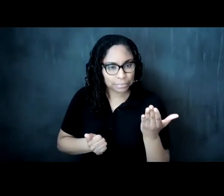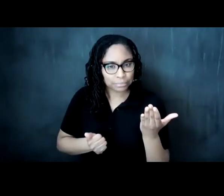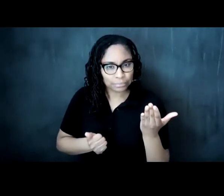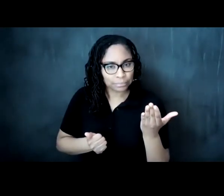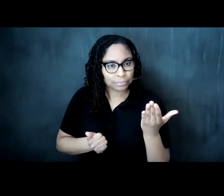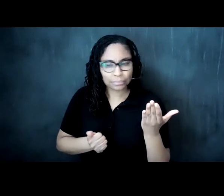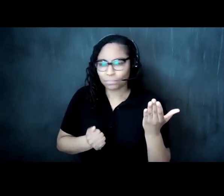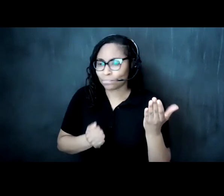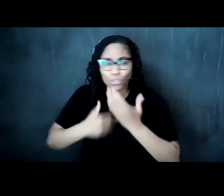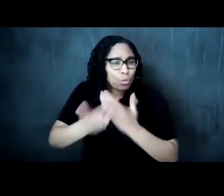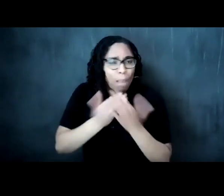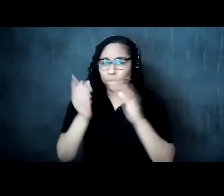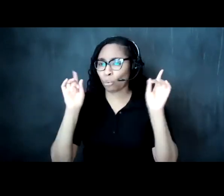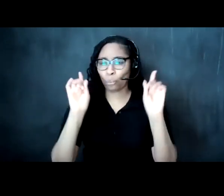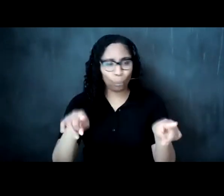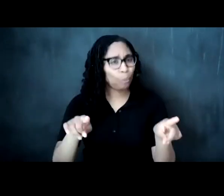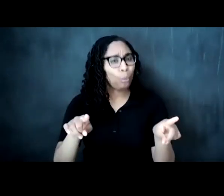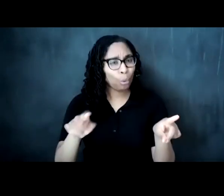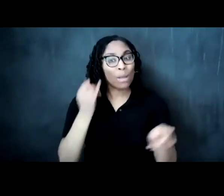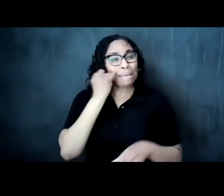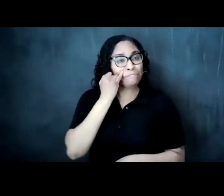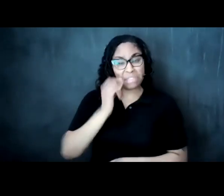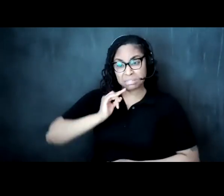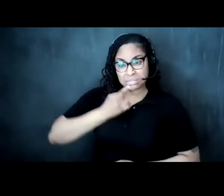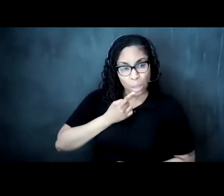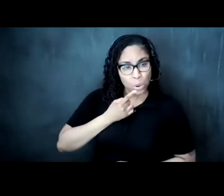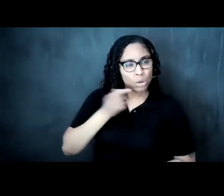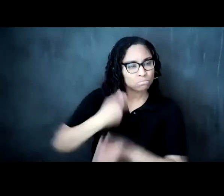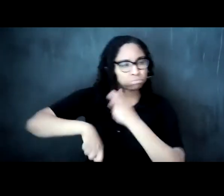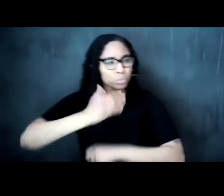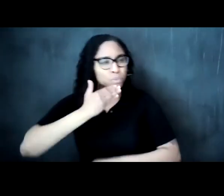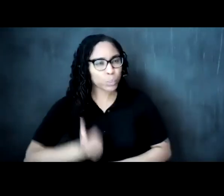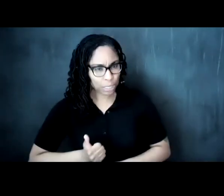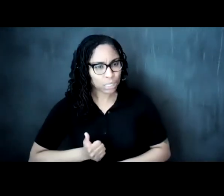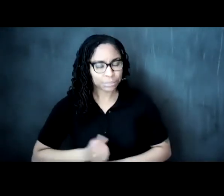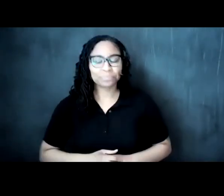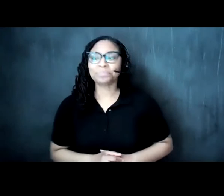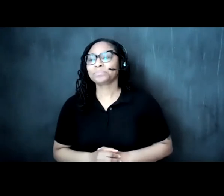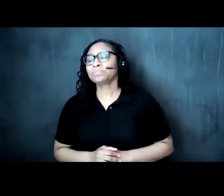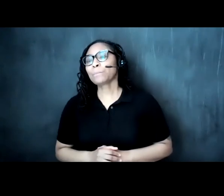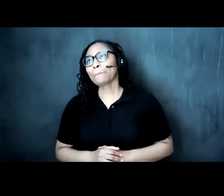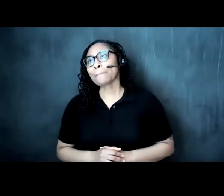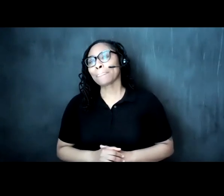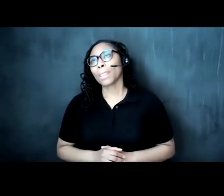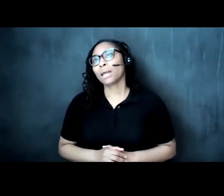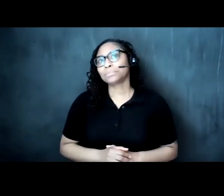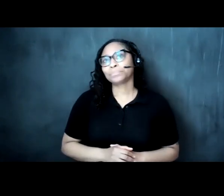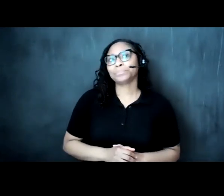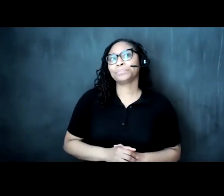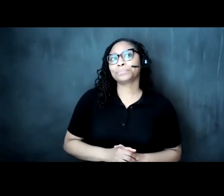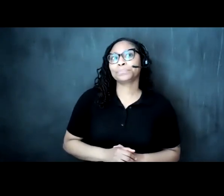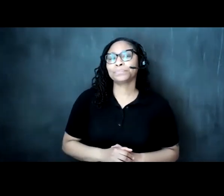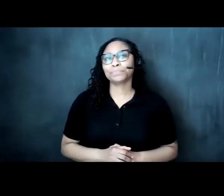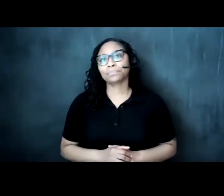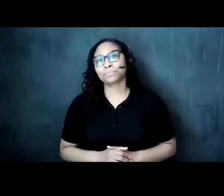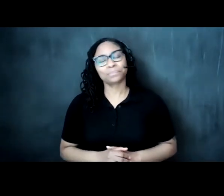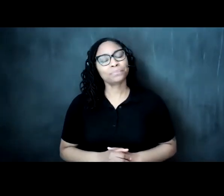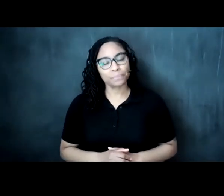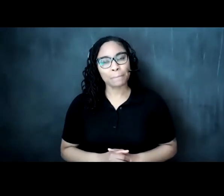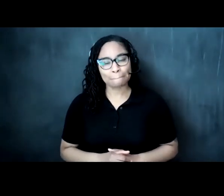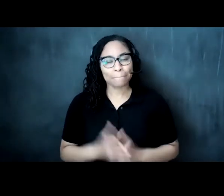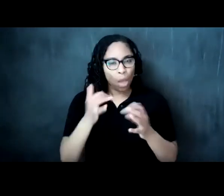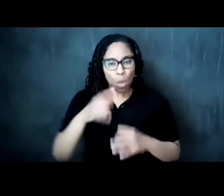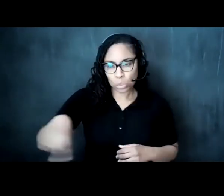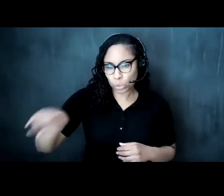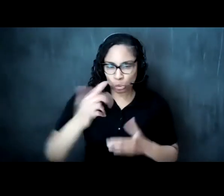life where there is bitterness i i enter us in to this place from from this point because these